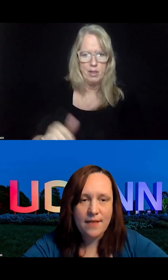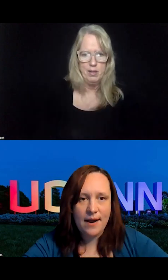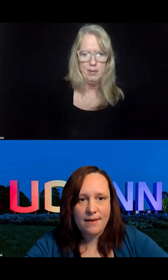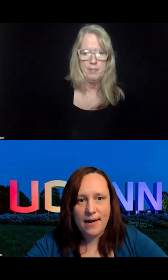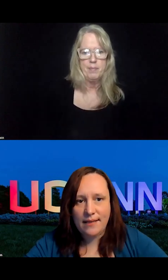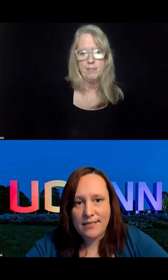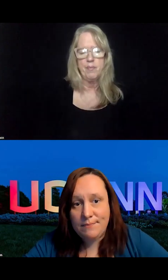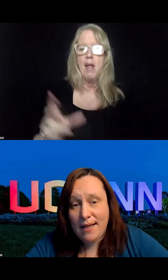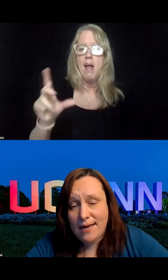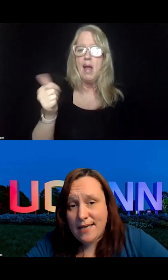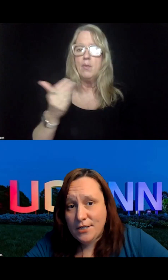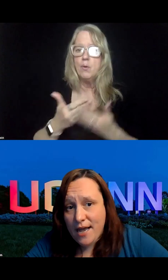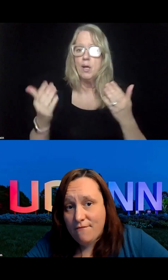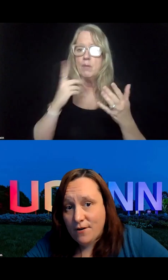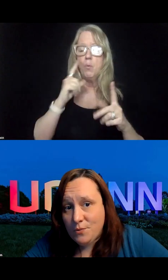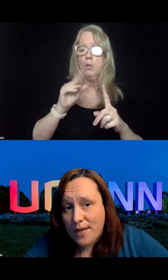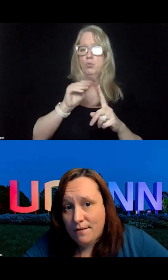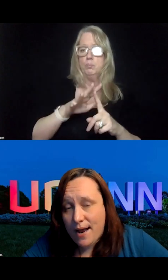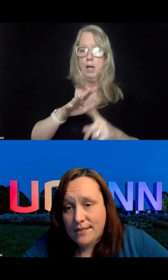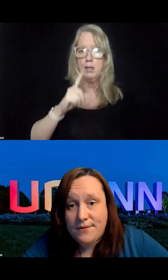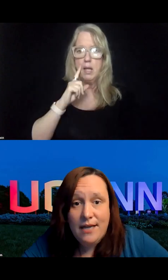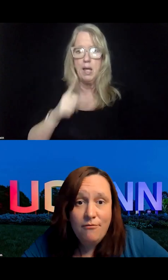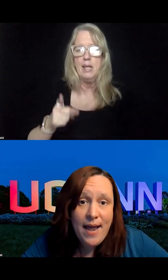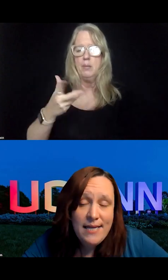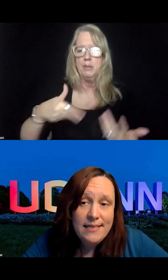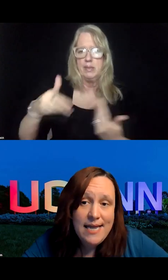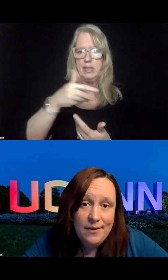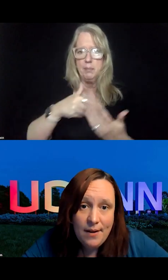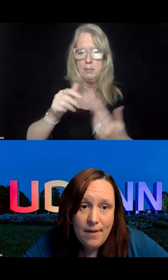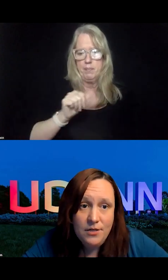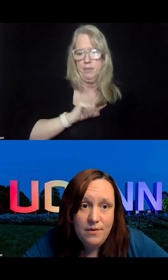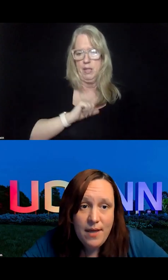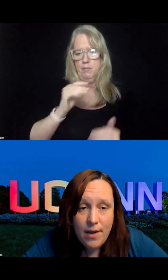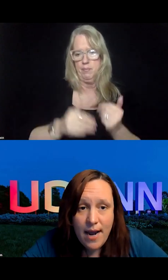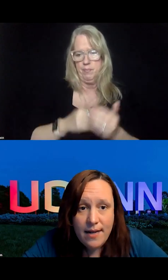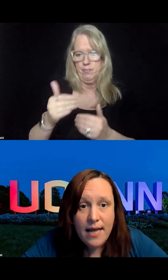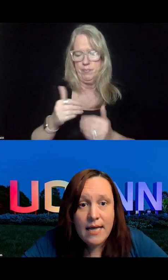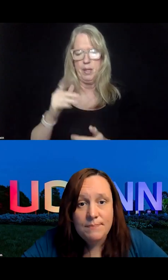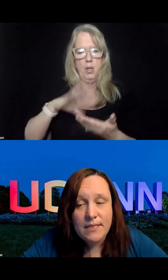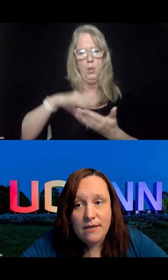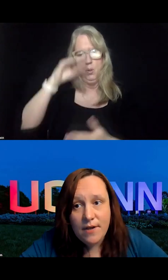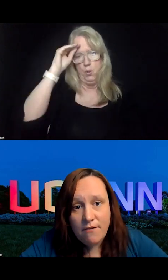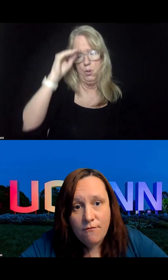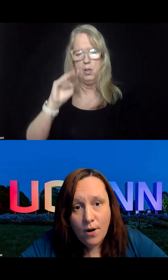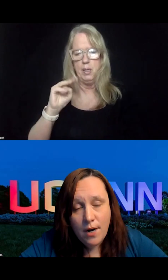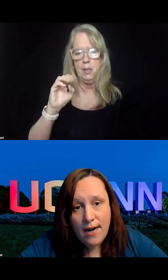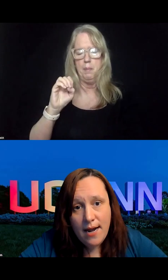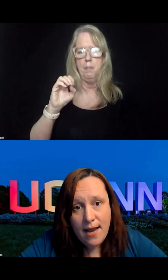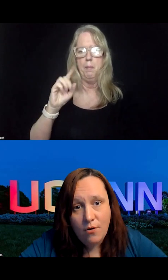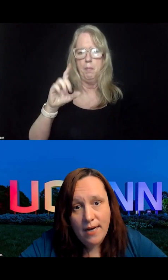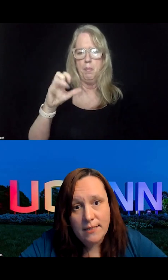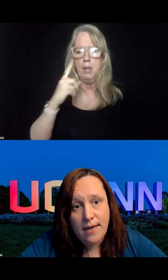ANOTHER ONE IS A SELF PACED MODULE THAT WE CREATED FOR 988